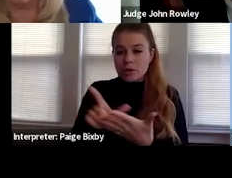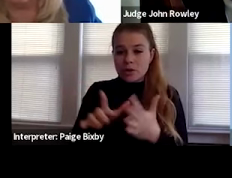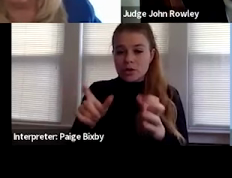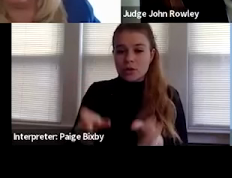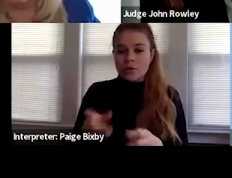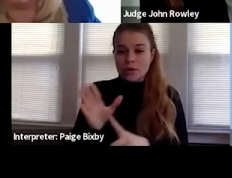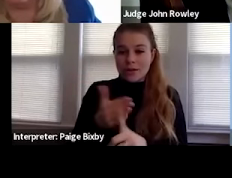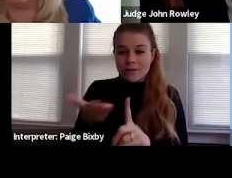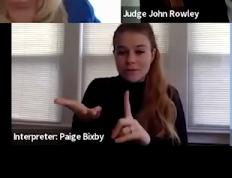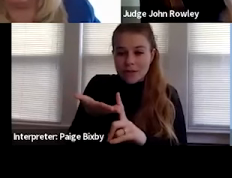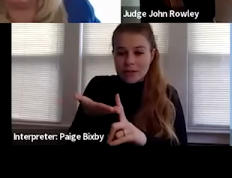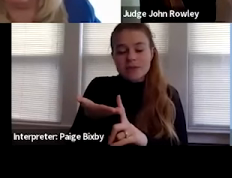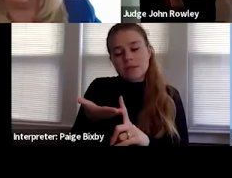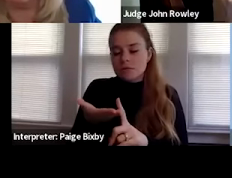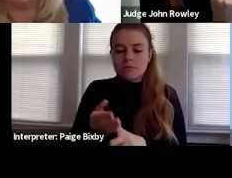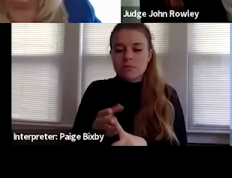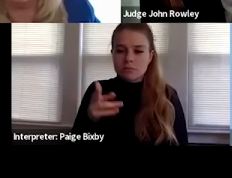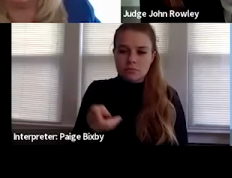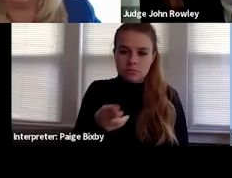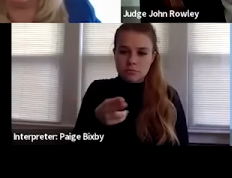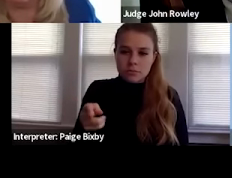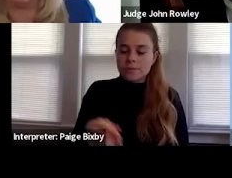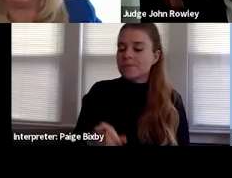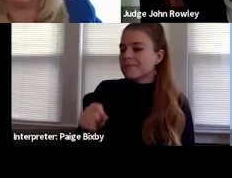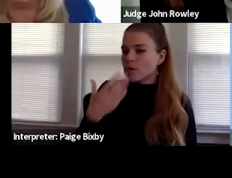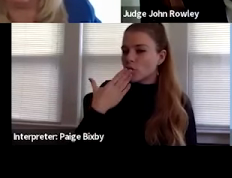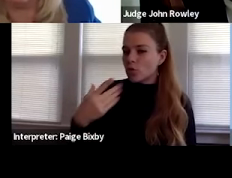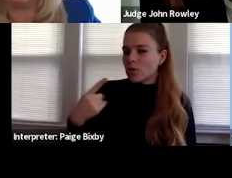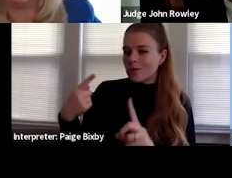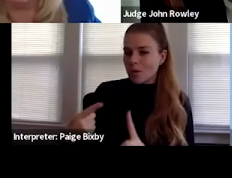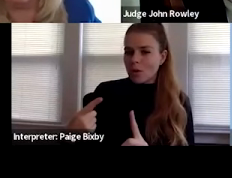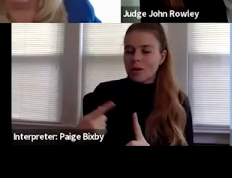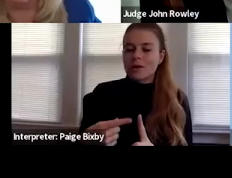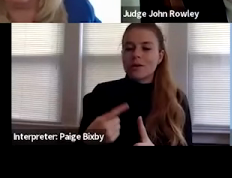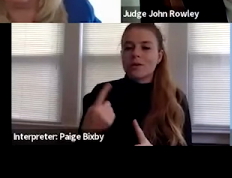Yeah, that's a really great point, Judge, and one of the things that there's been a huge push for